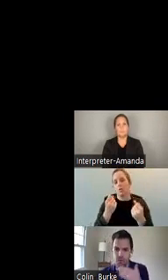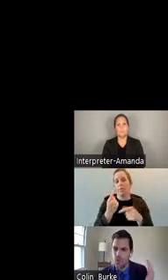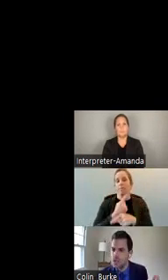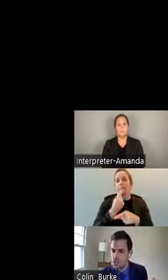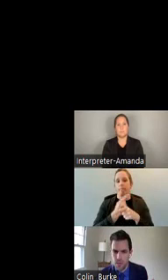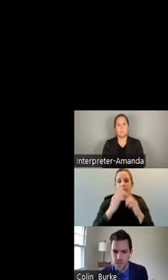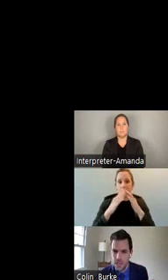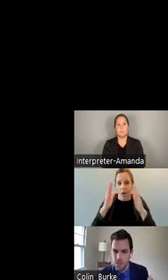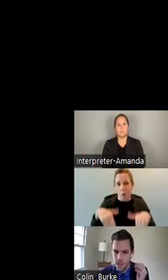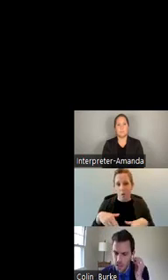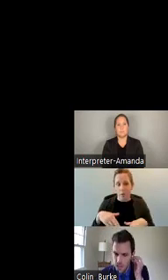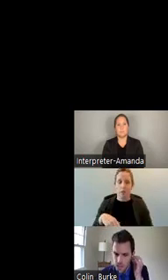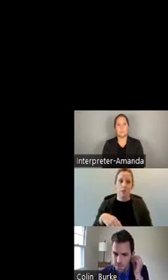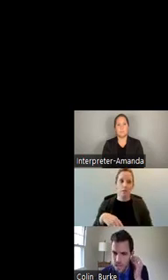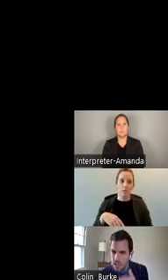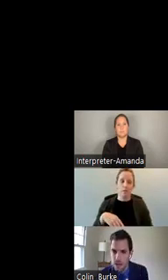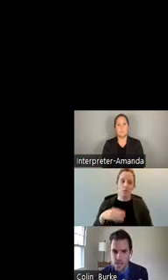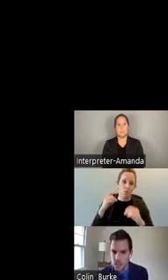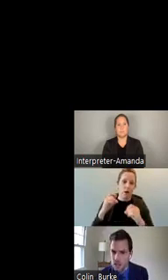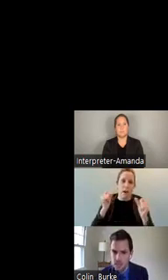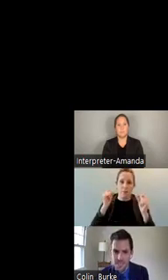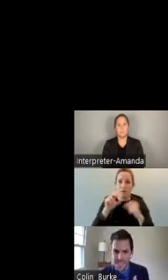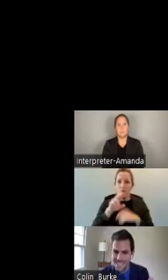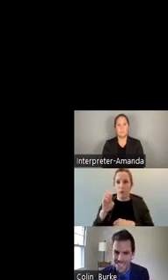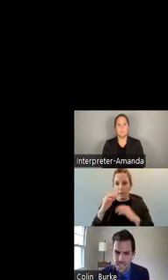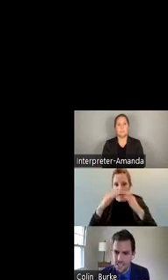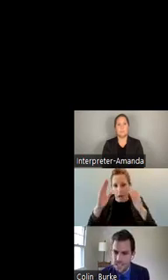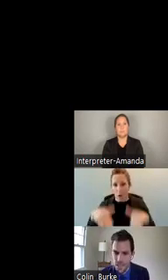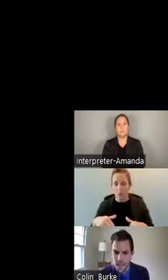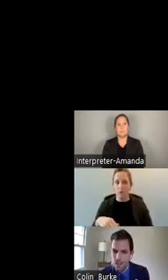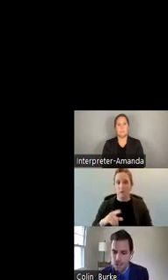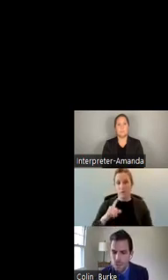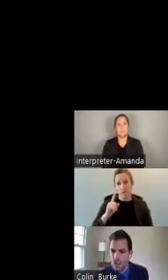mean it really just runs the gamut and they've been in the Boston area since the 60s a really